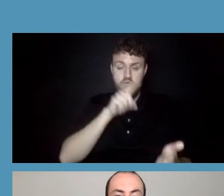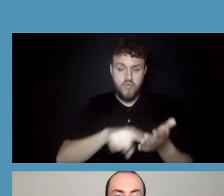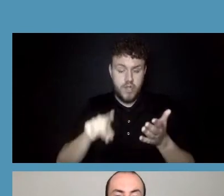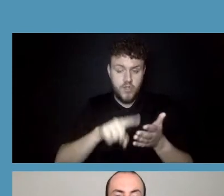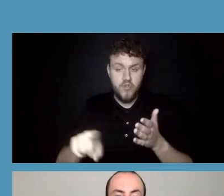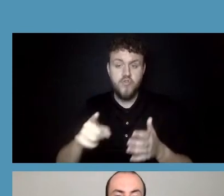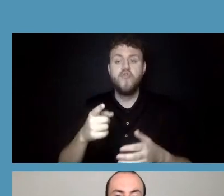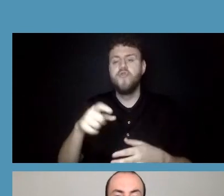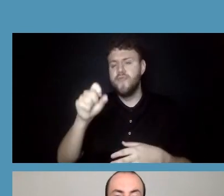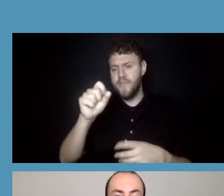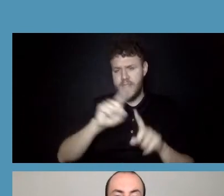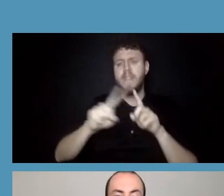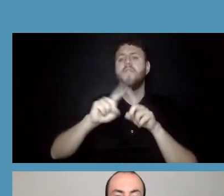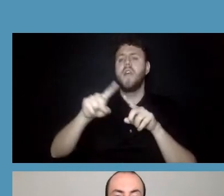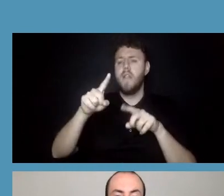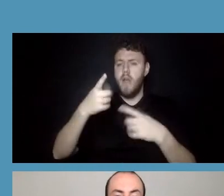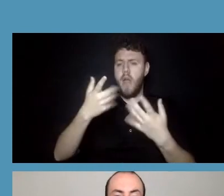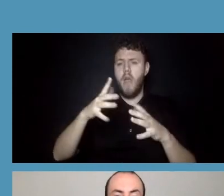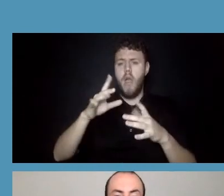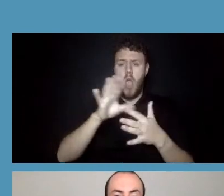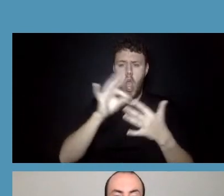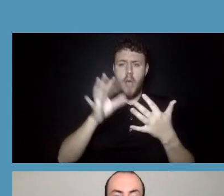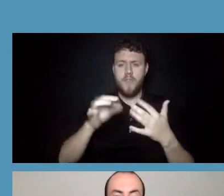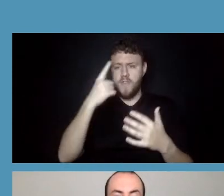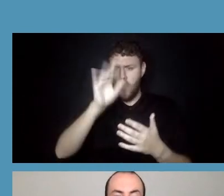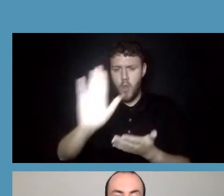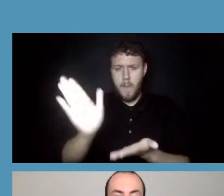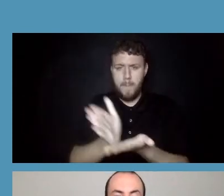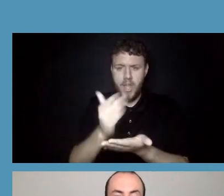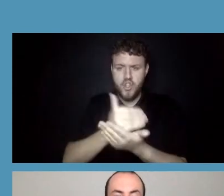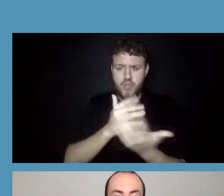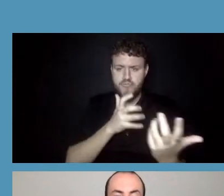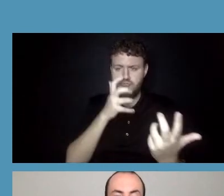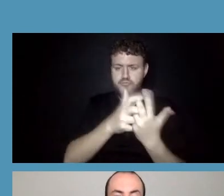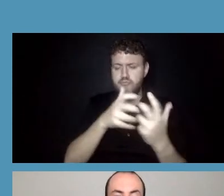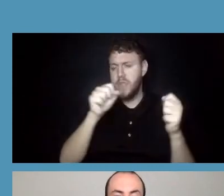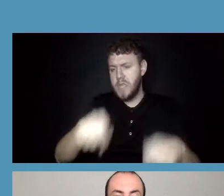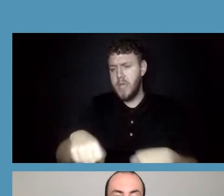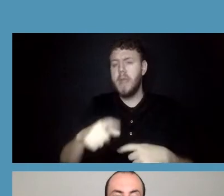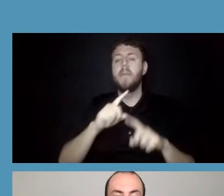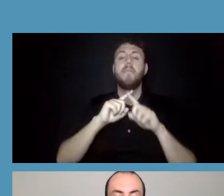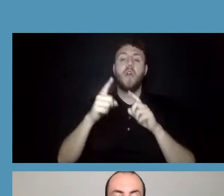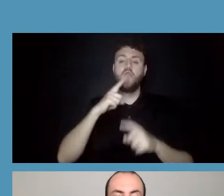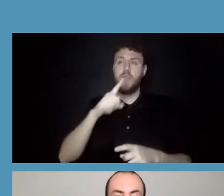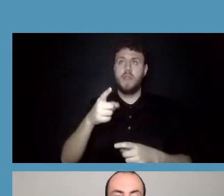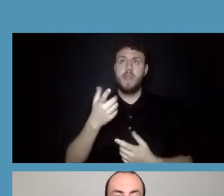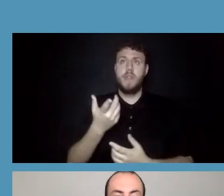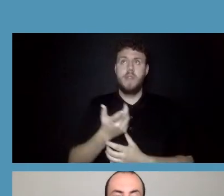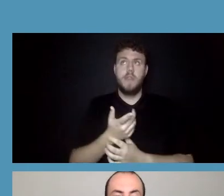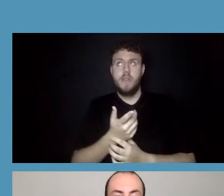different options for your budgetary size as well. But it really has given us -- while